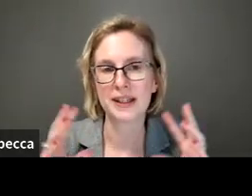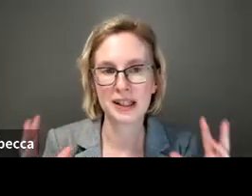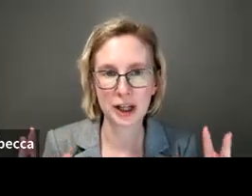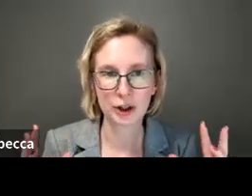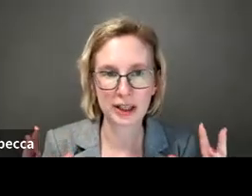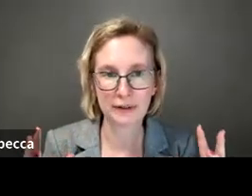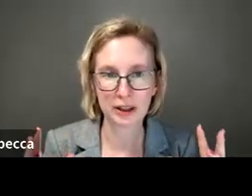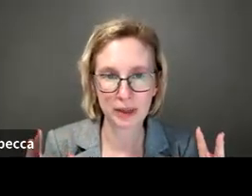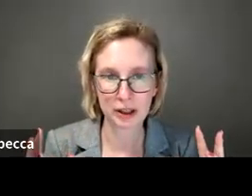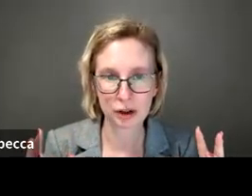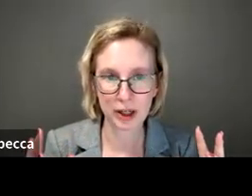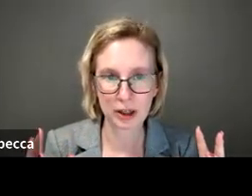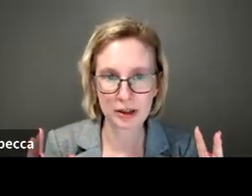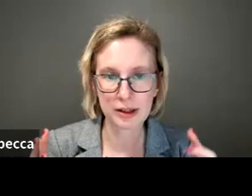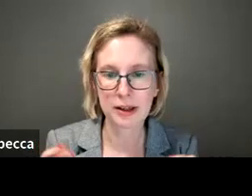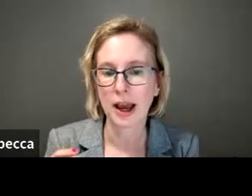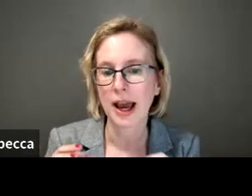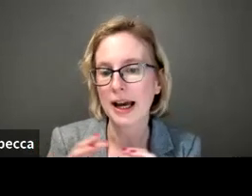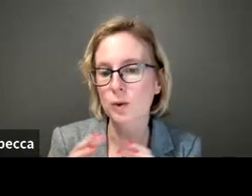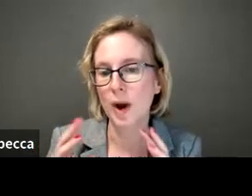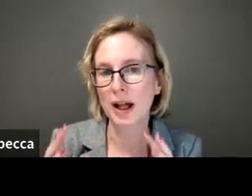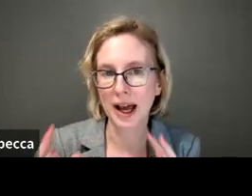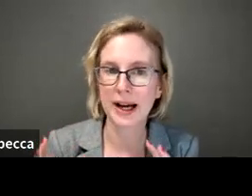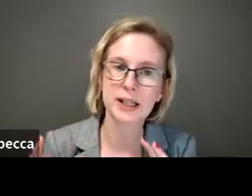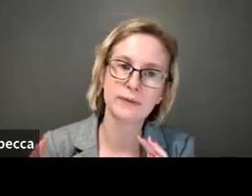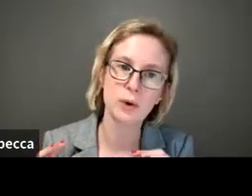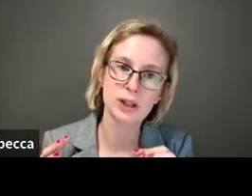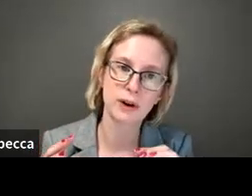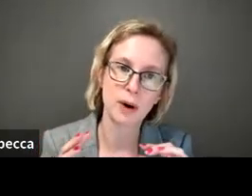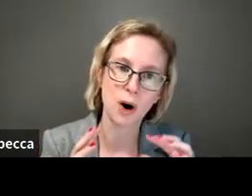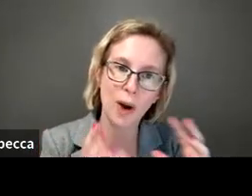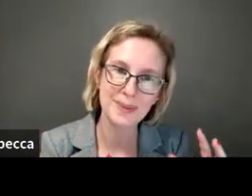senior level administrators, as well as folks from our web